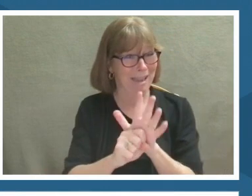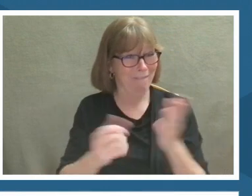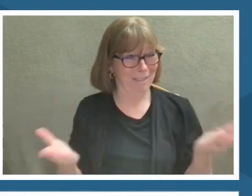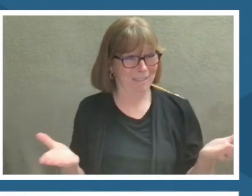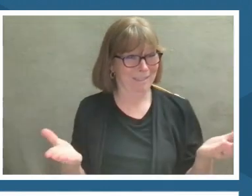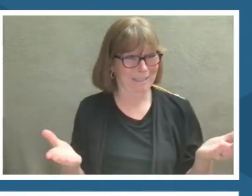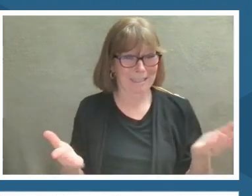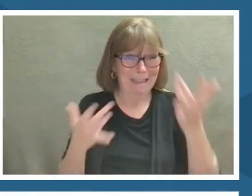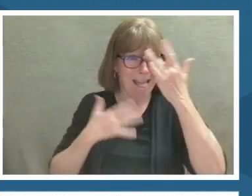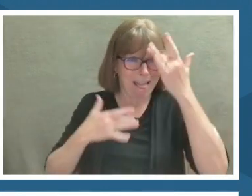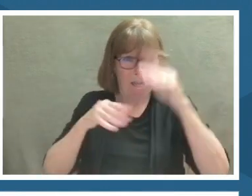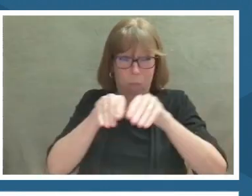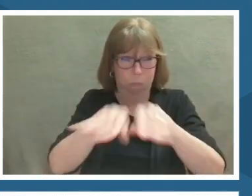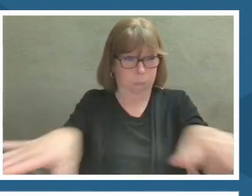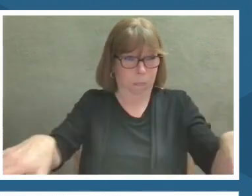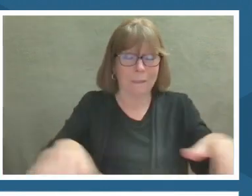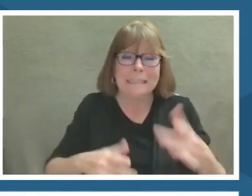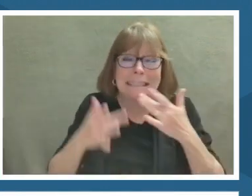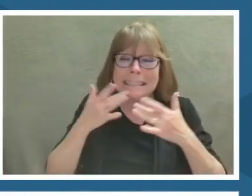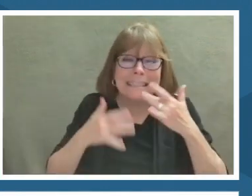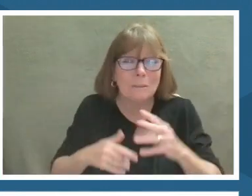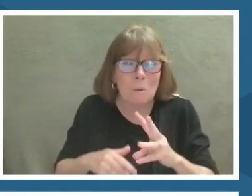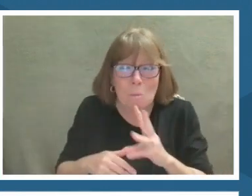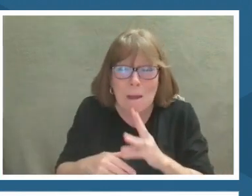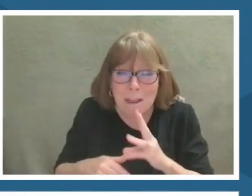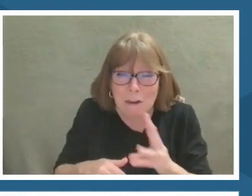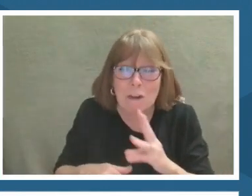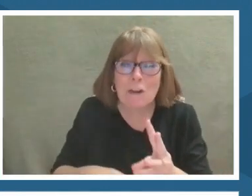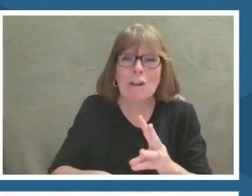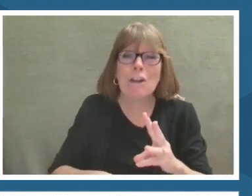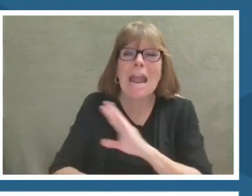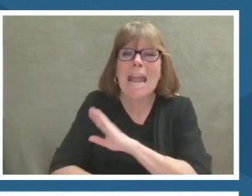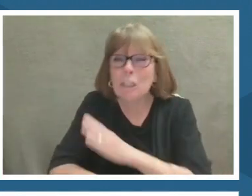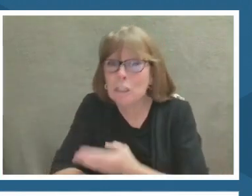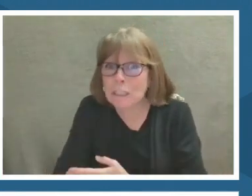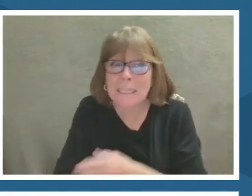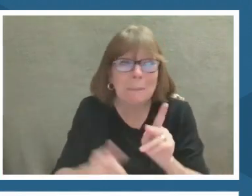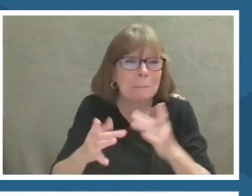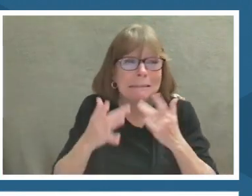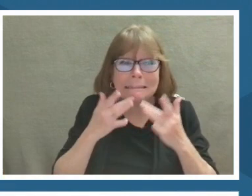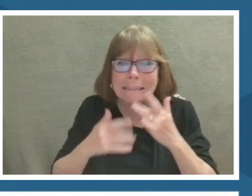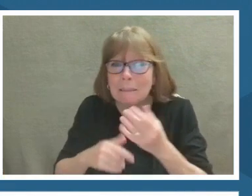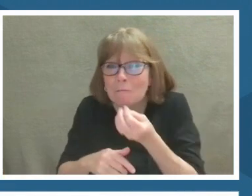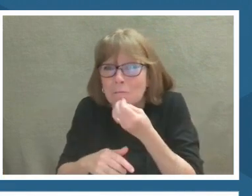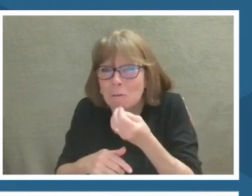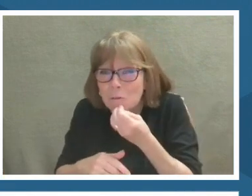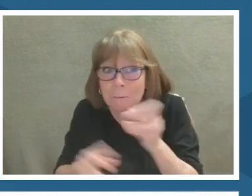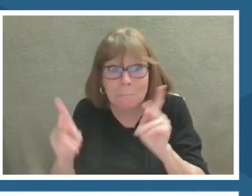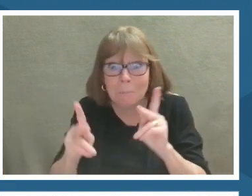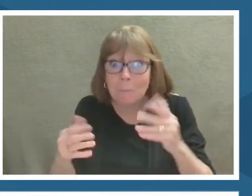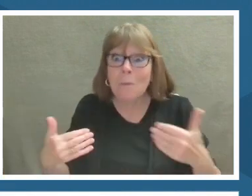water scarcity energy security food security being able to make certain that